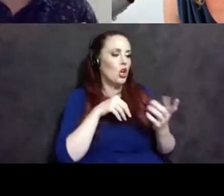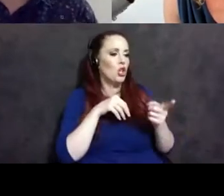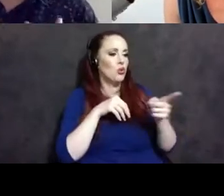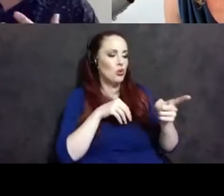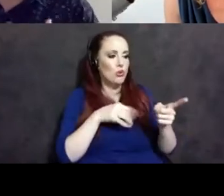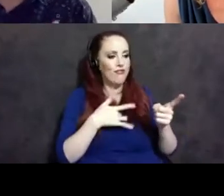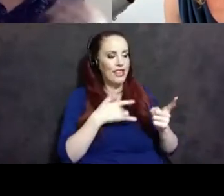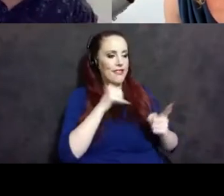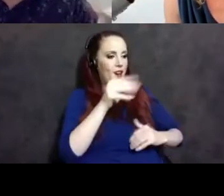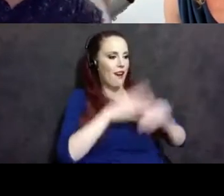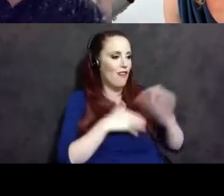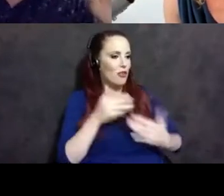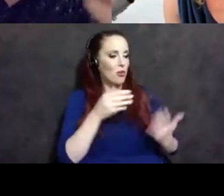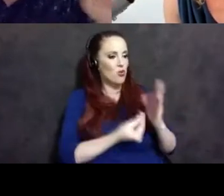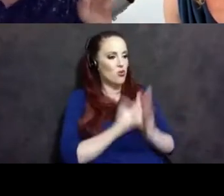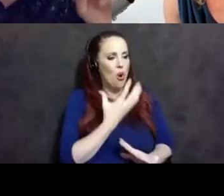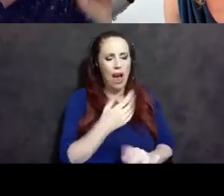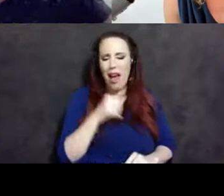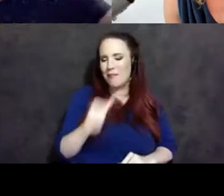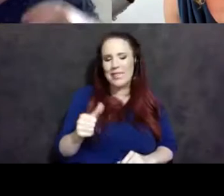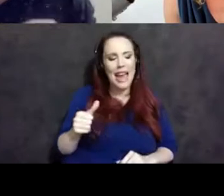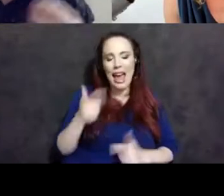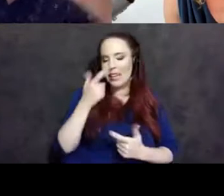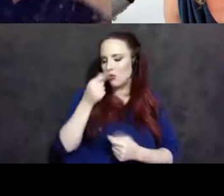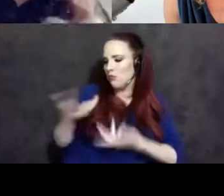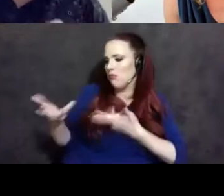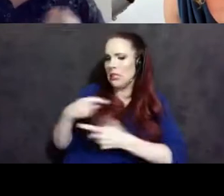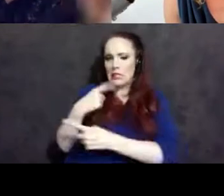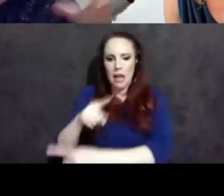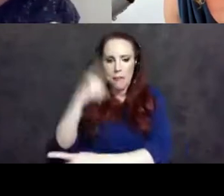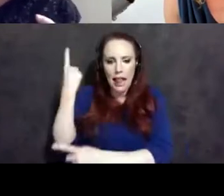I'm not trying to build new programs and new ways of, like, defunding the police.